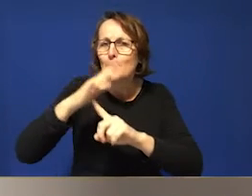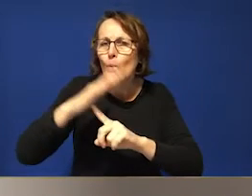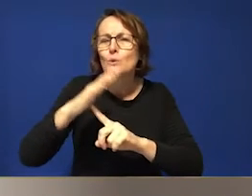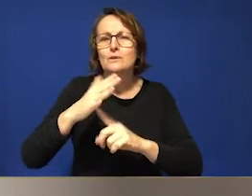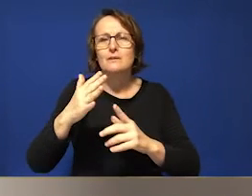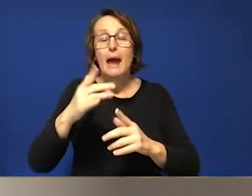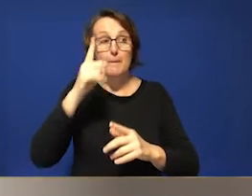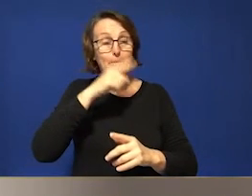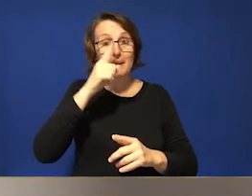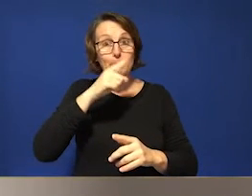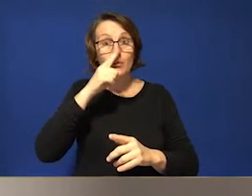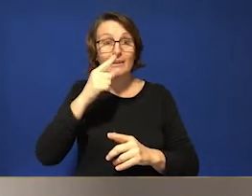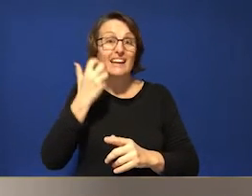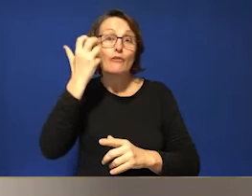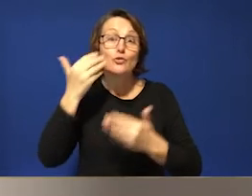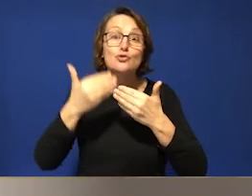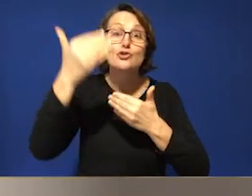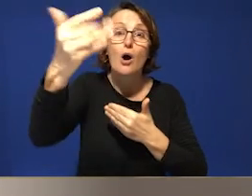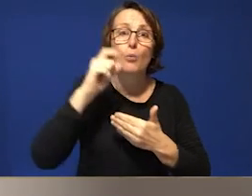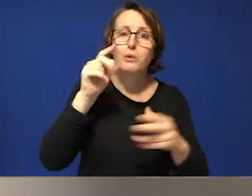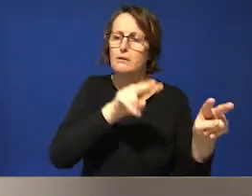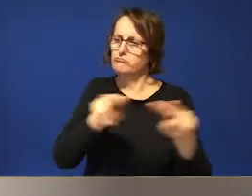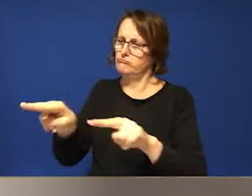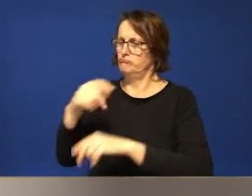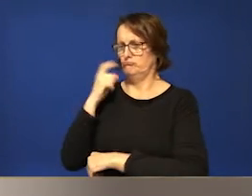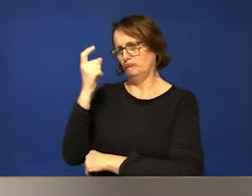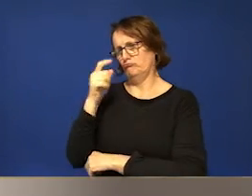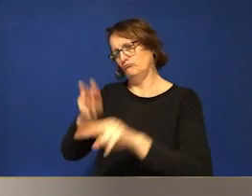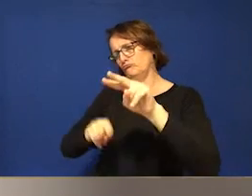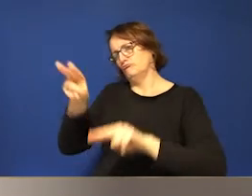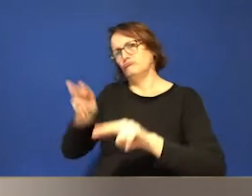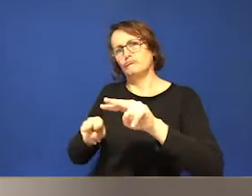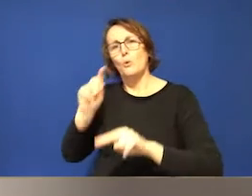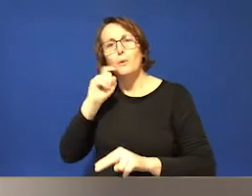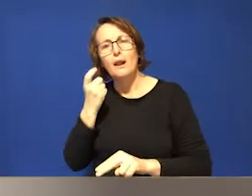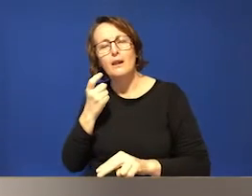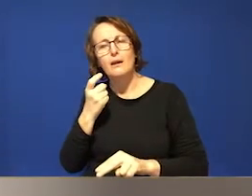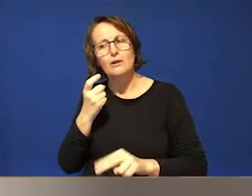And the fact that it can be judged over time. And there are things I suppose, we've just learned